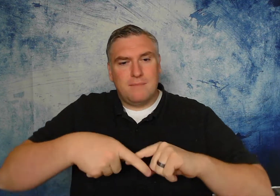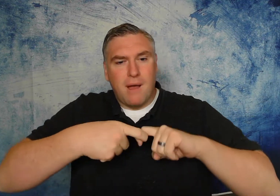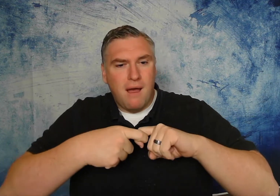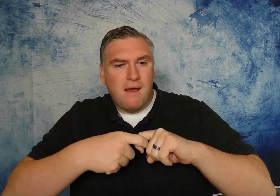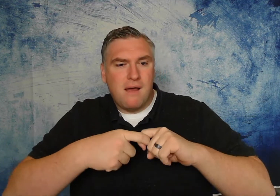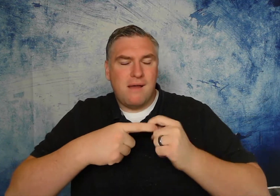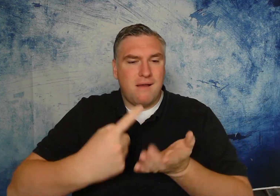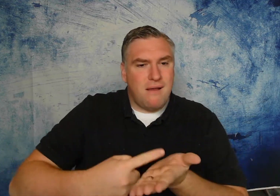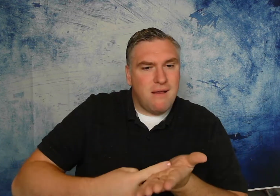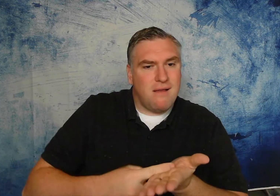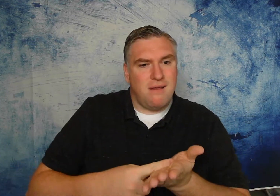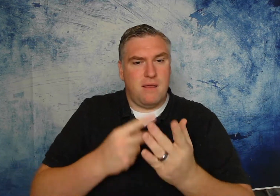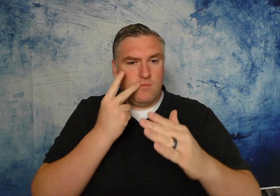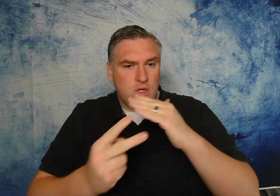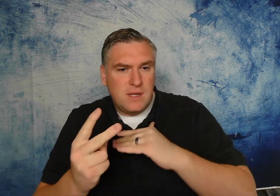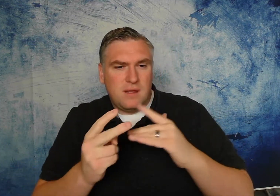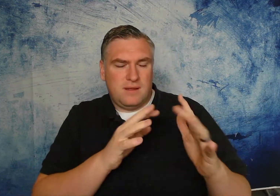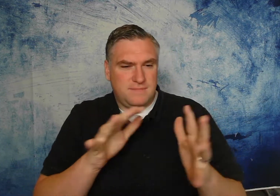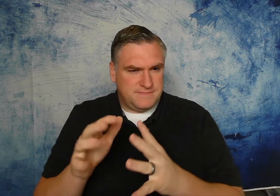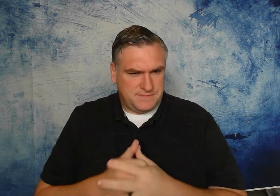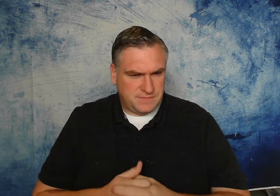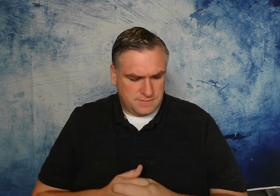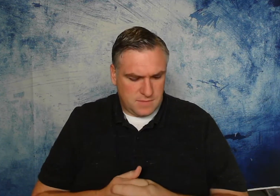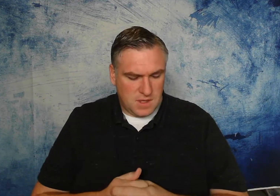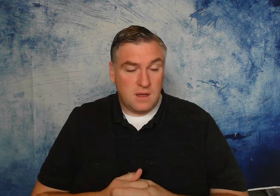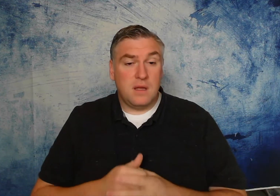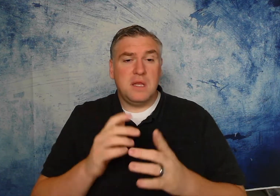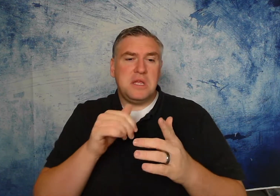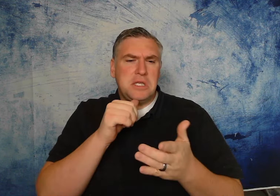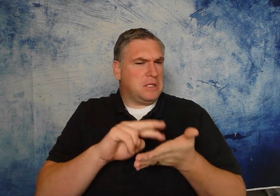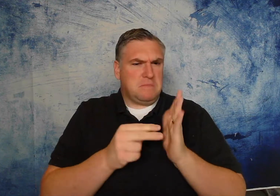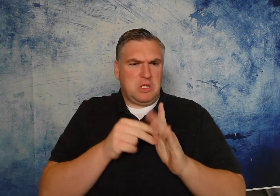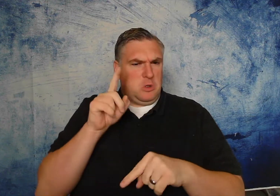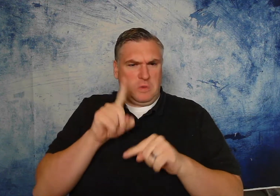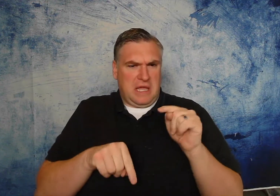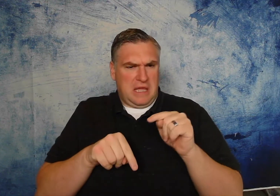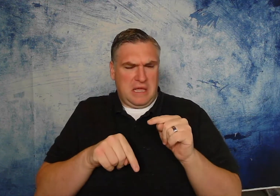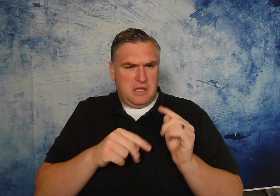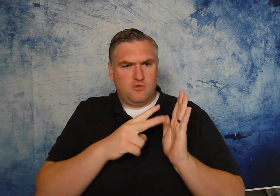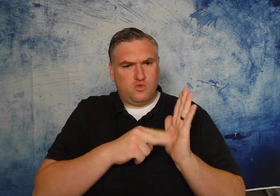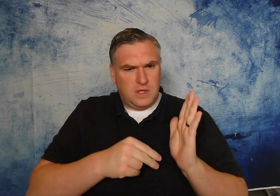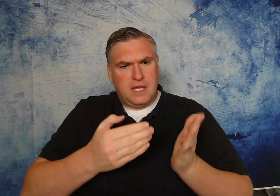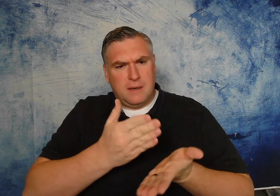story of it then go back and really discuss and predict and and get the depth. Now of course,